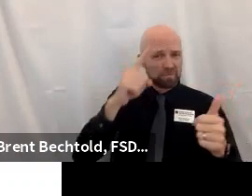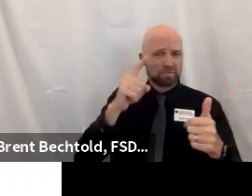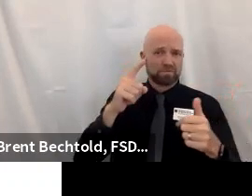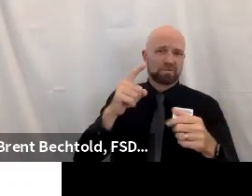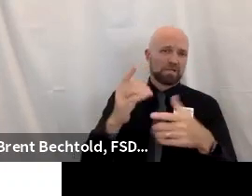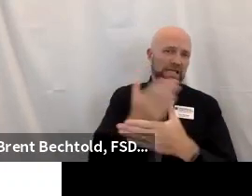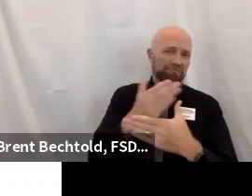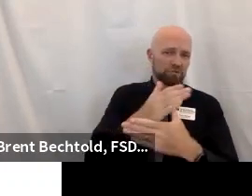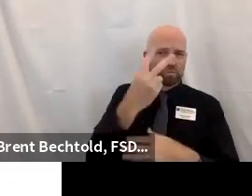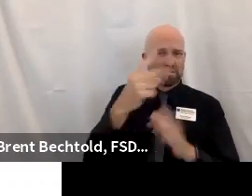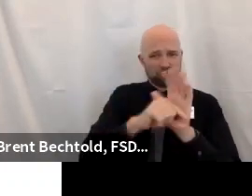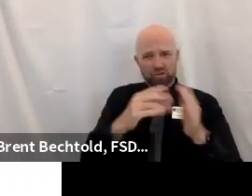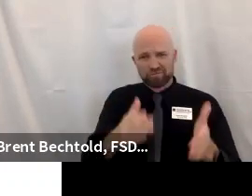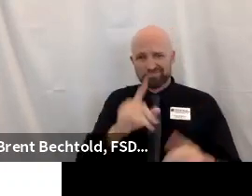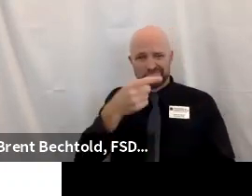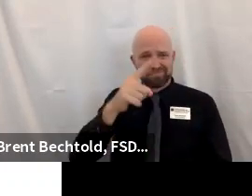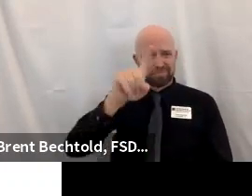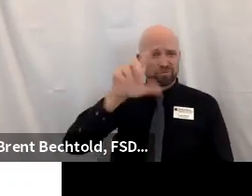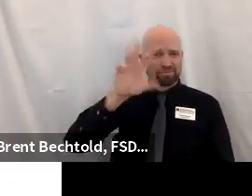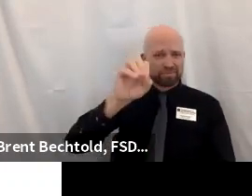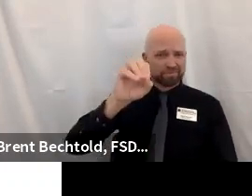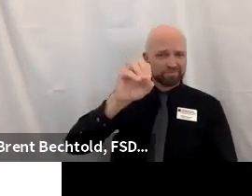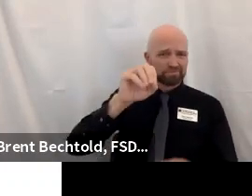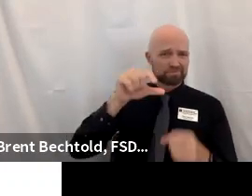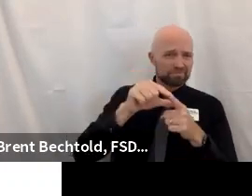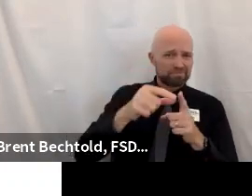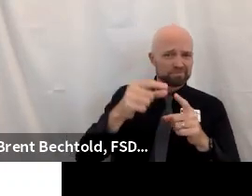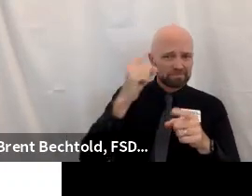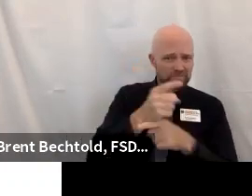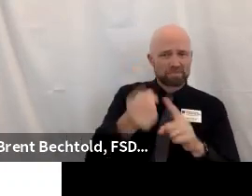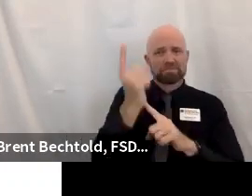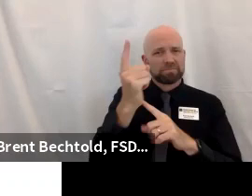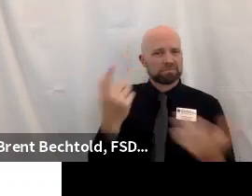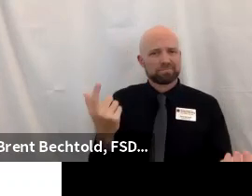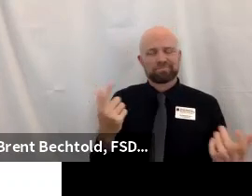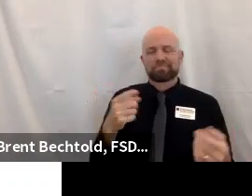Average reading speed rate for a 12th grader is only 150 words correct per minute.